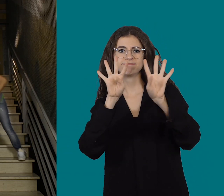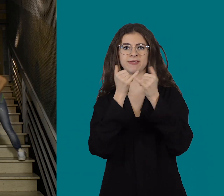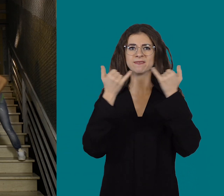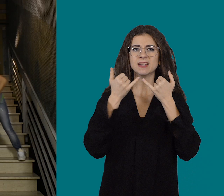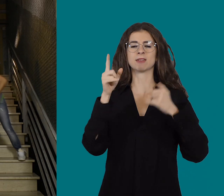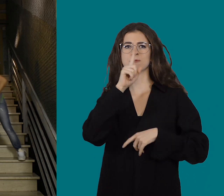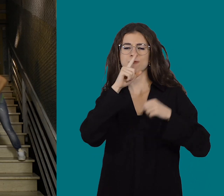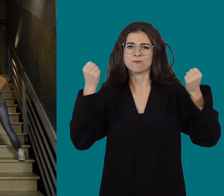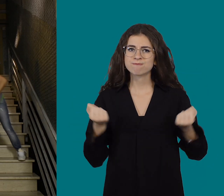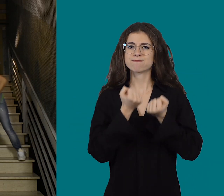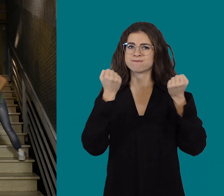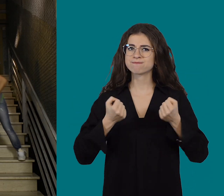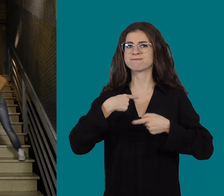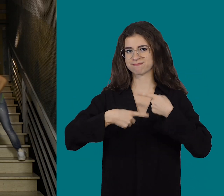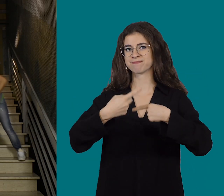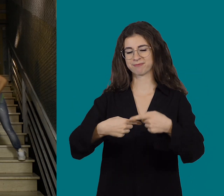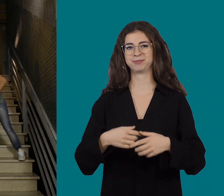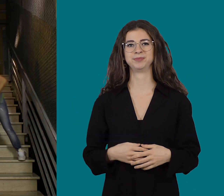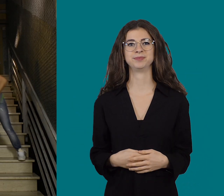and group choreographies and continue practicing.